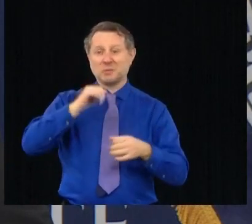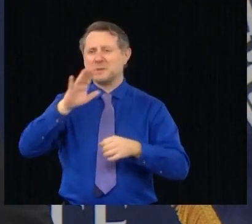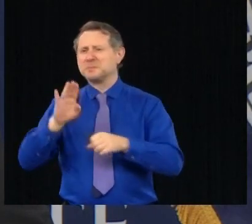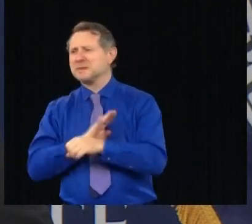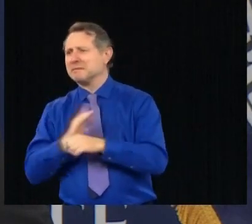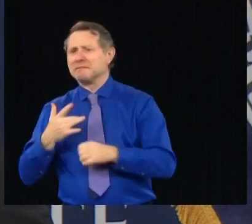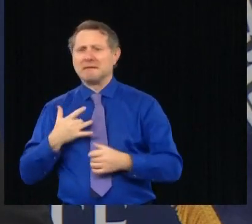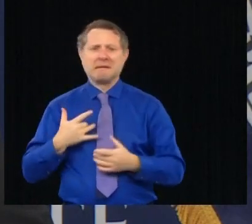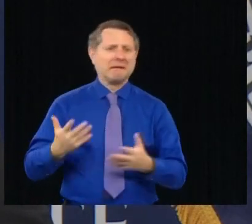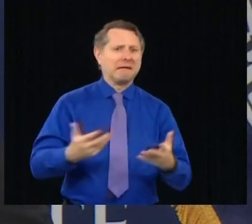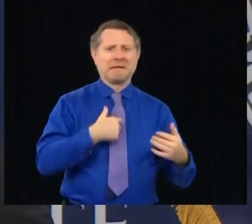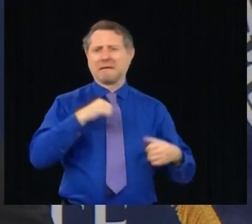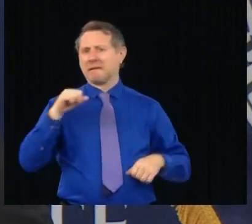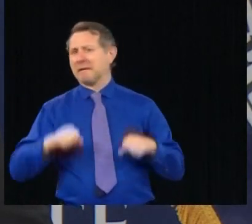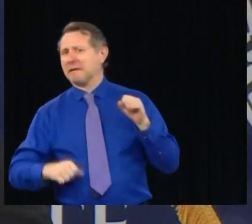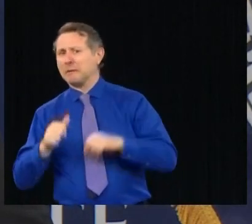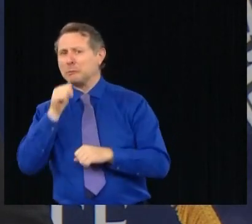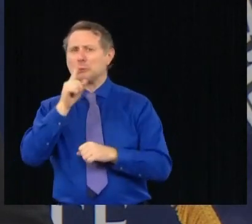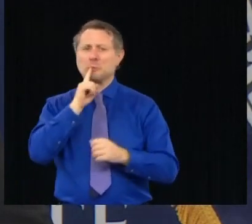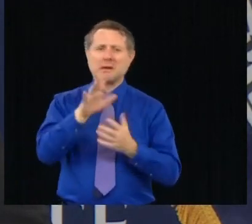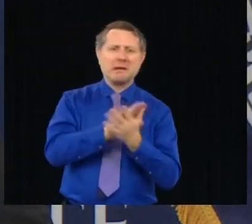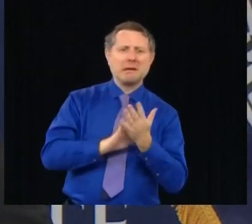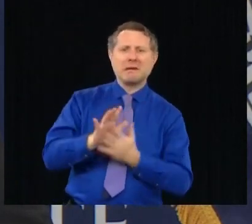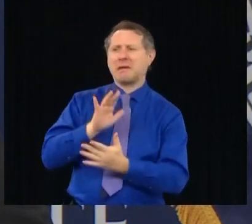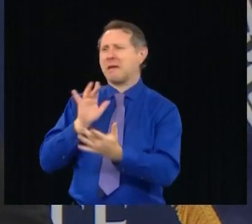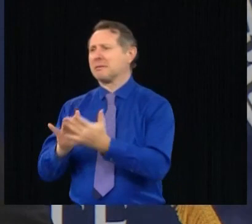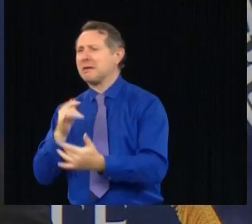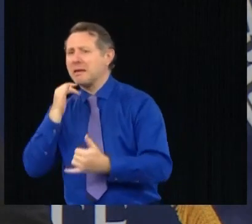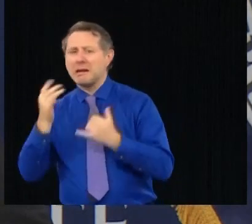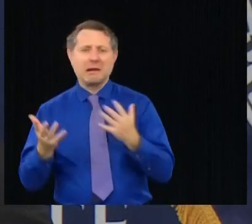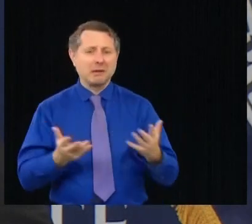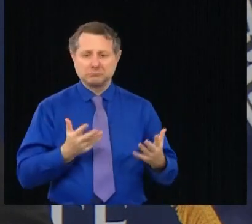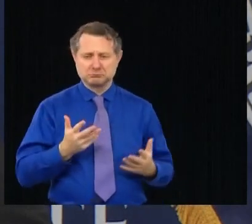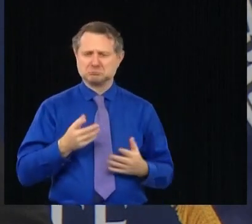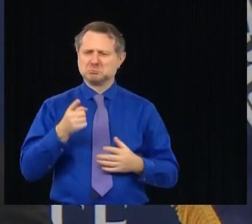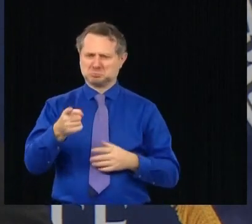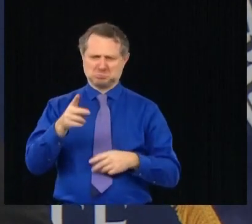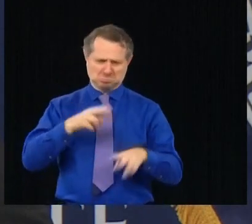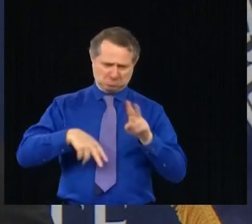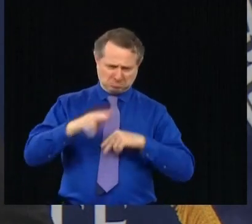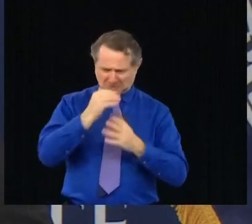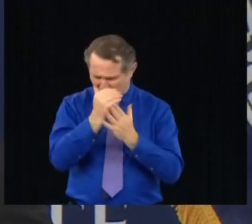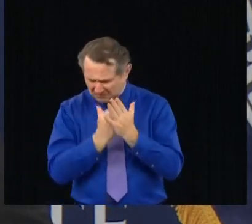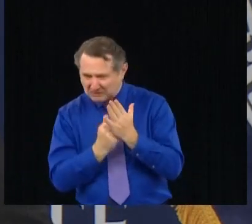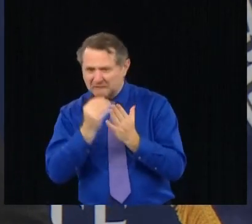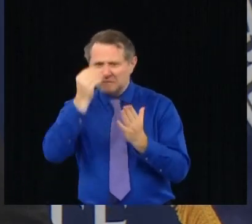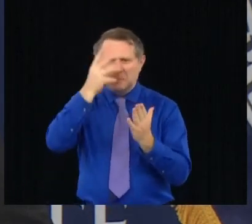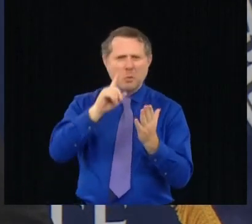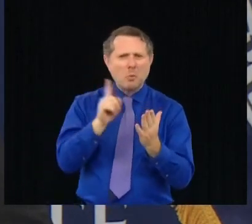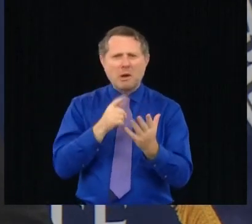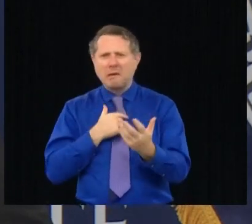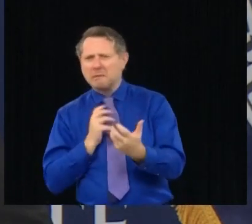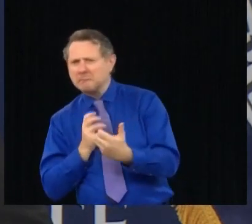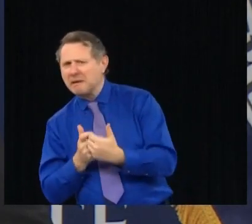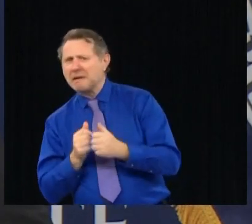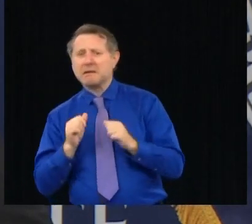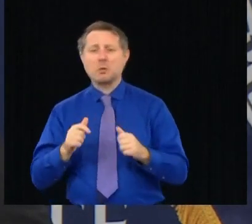GOVERNMENTS TO THE EXTENT THERE'S ANY QUESTION FOR A